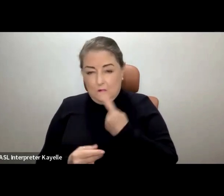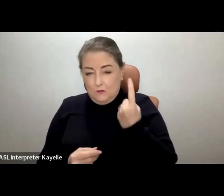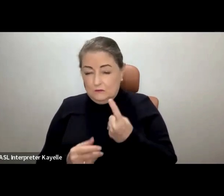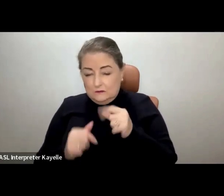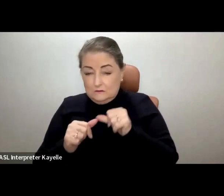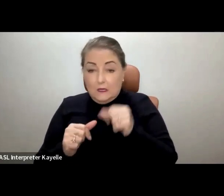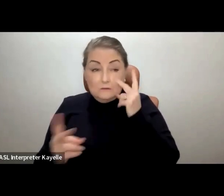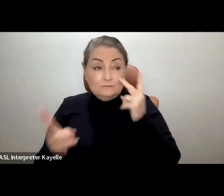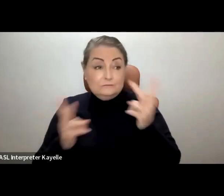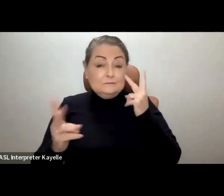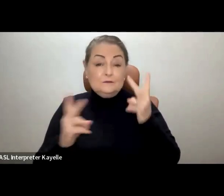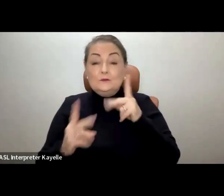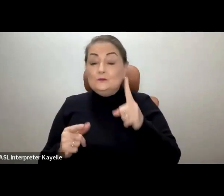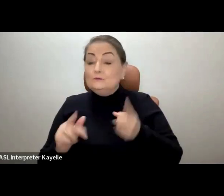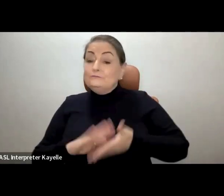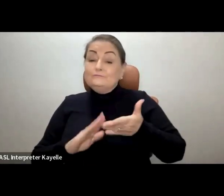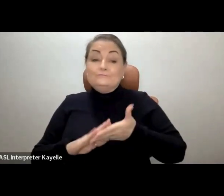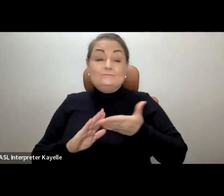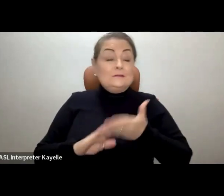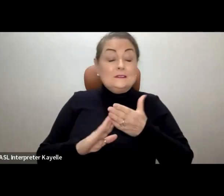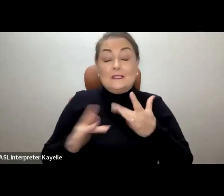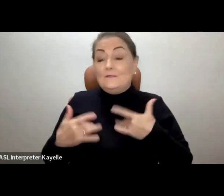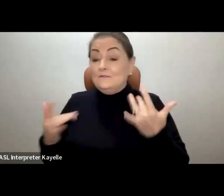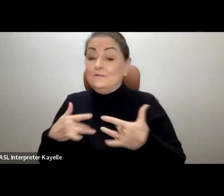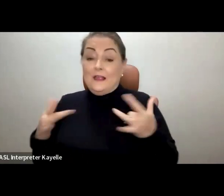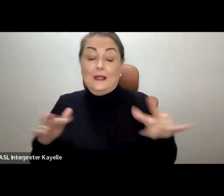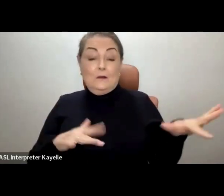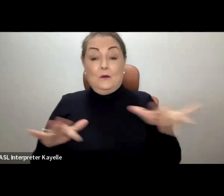running an event, you're you got a lot of things going on. There